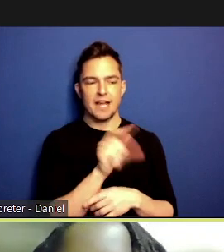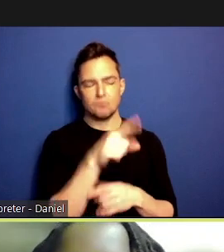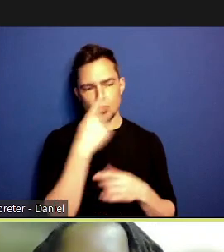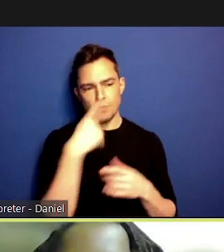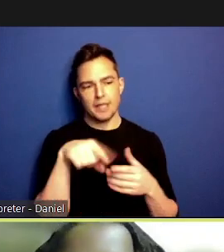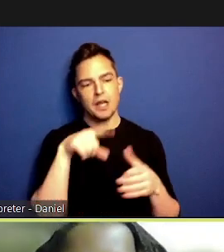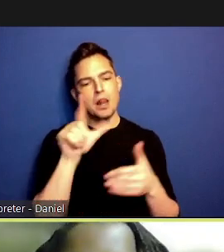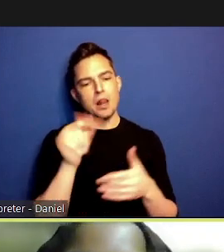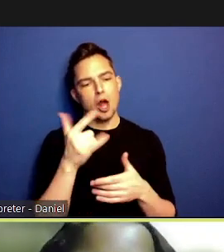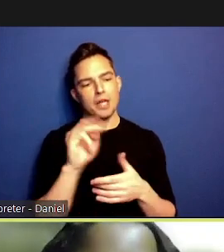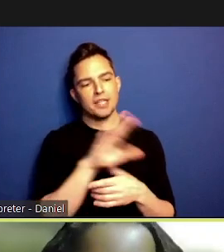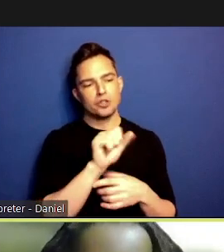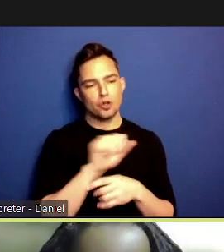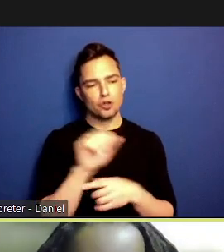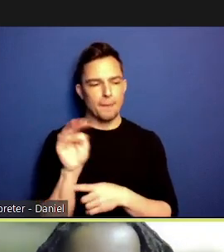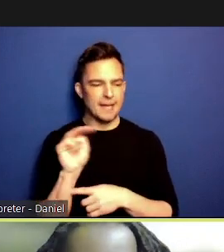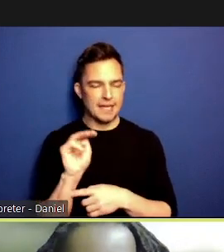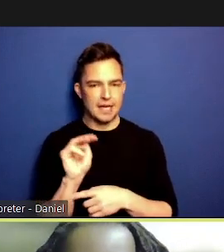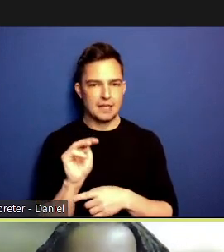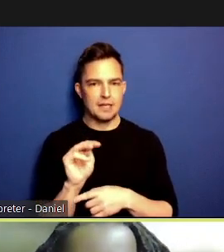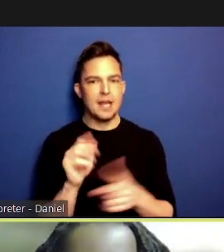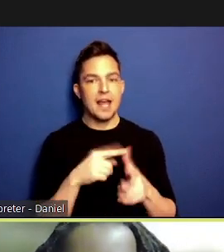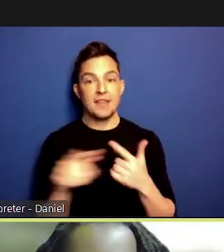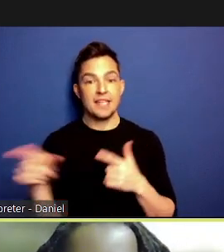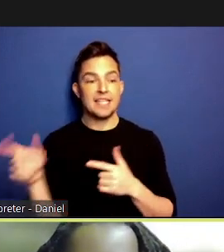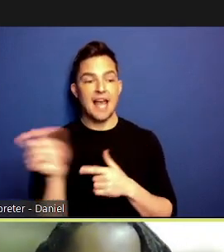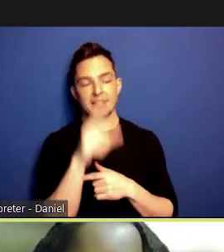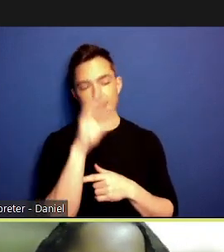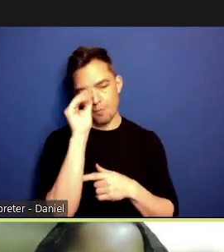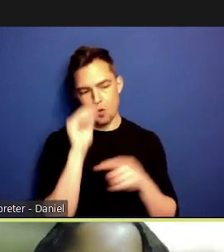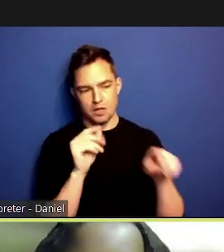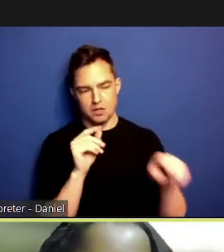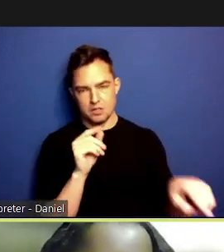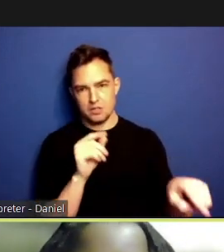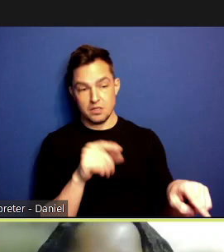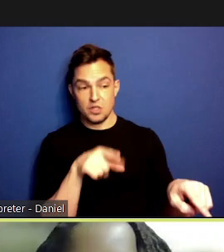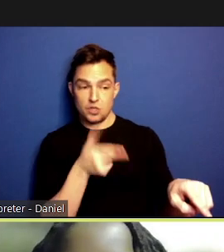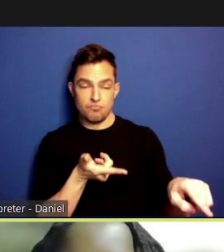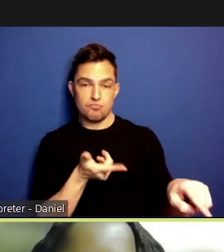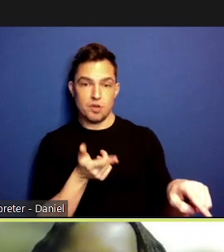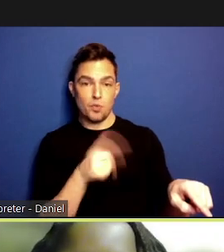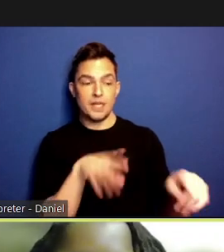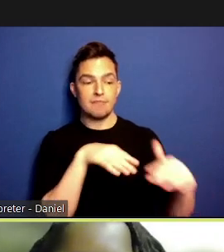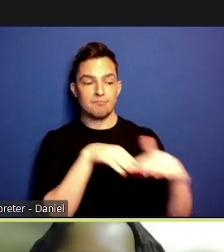And then he asked the boy if he was allowed, like once he logged in, the cop wanted to